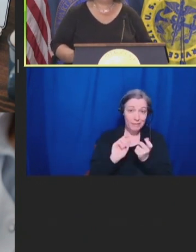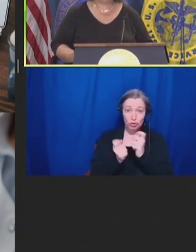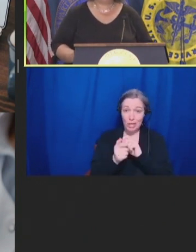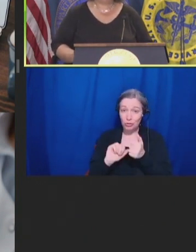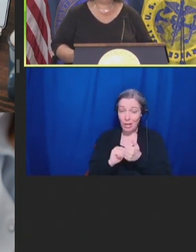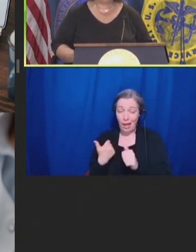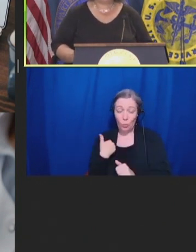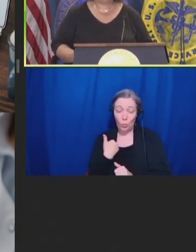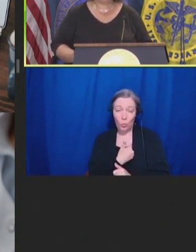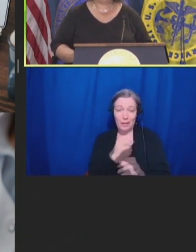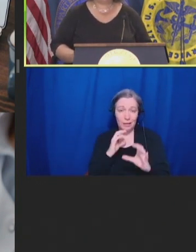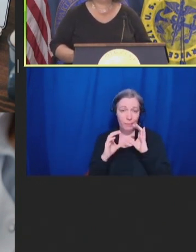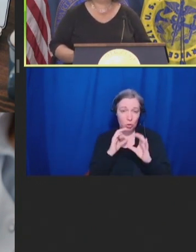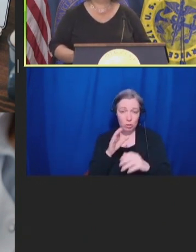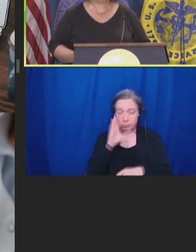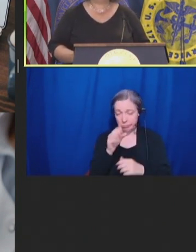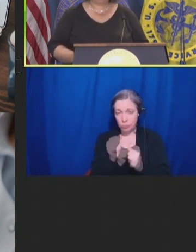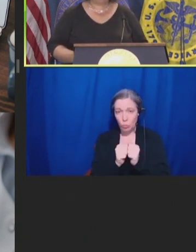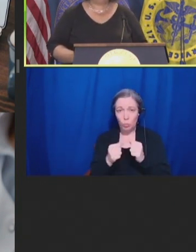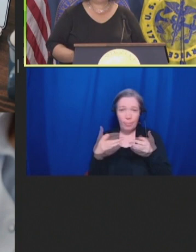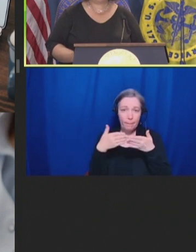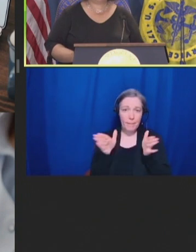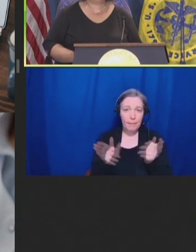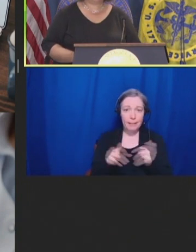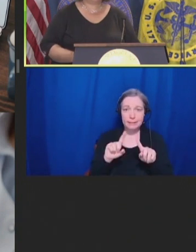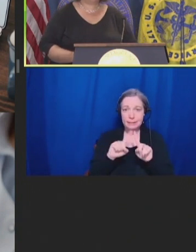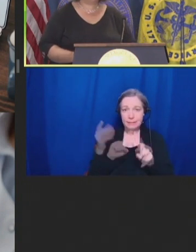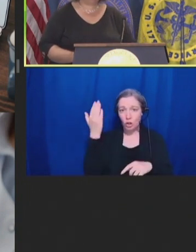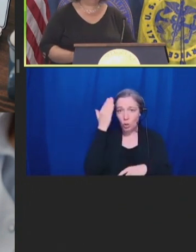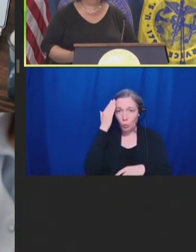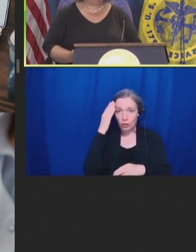around vaccines. There's a different awareness of vaccines than I think there was previously.